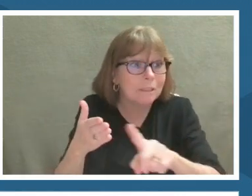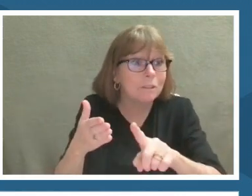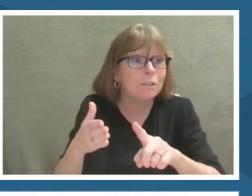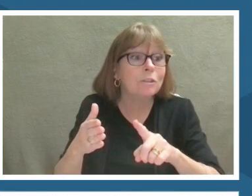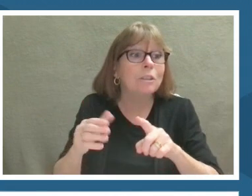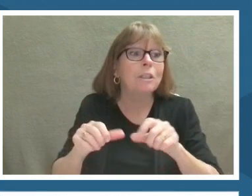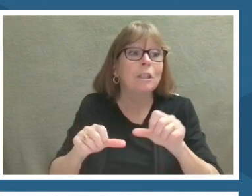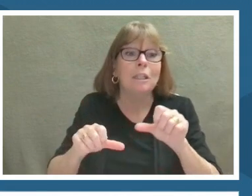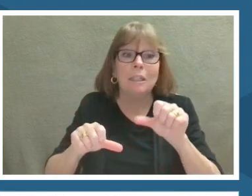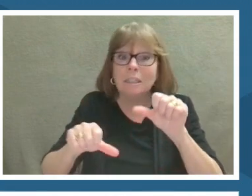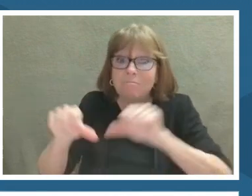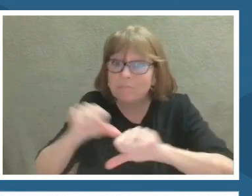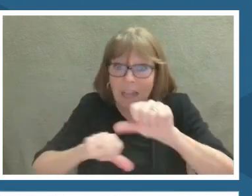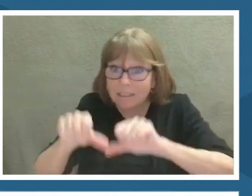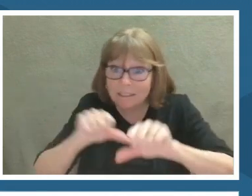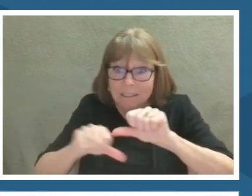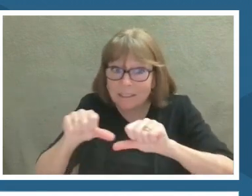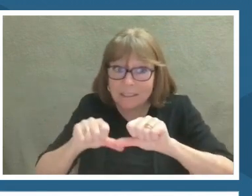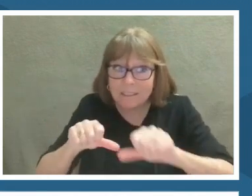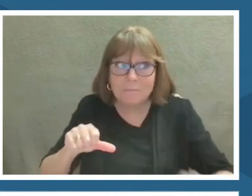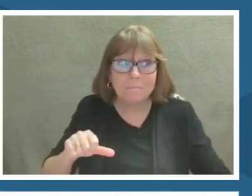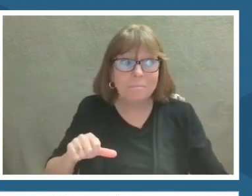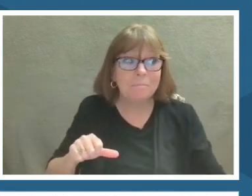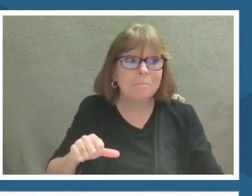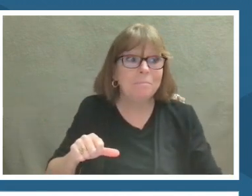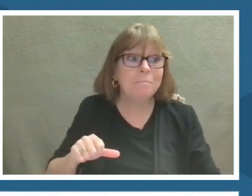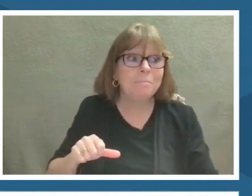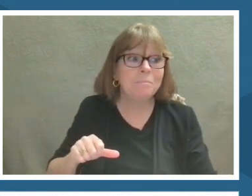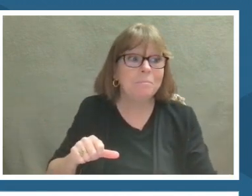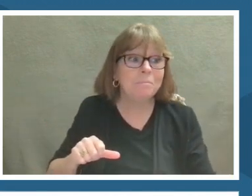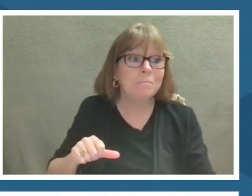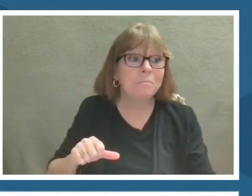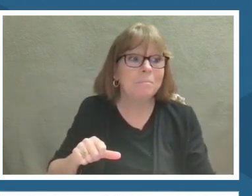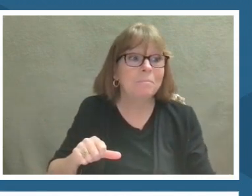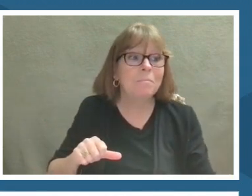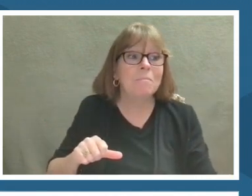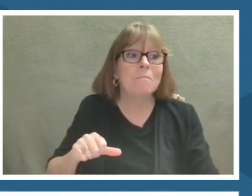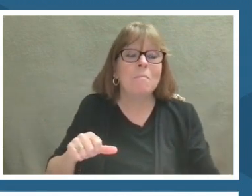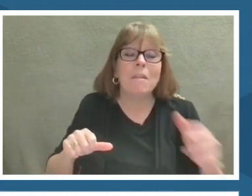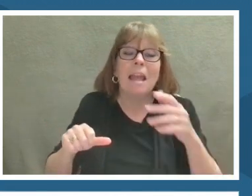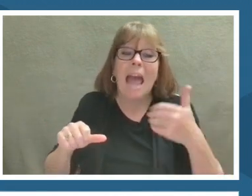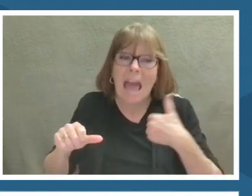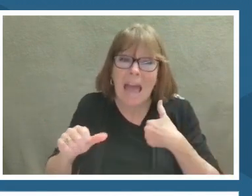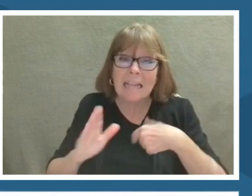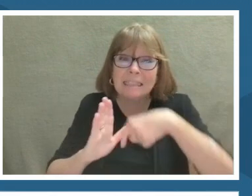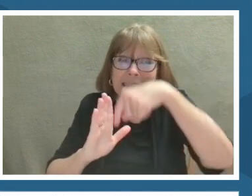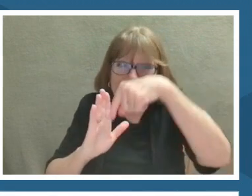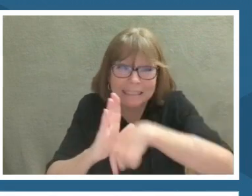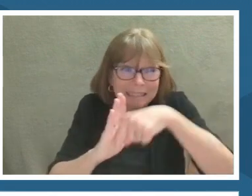is that as we heard from your entries it has deep integration across